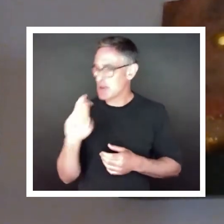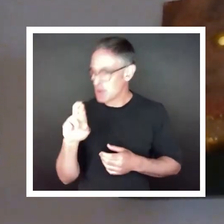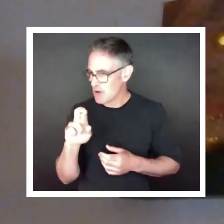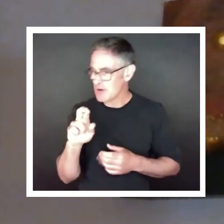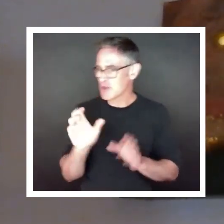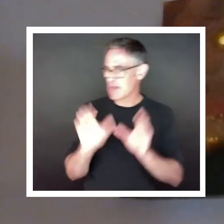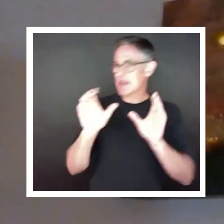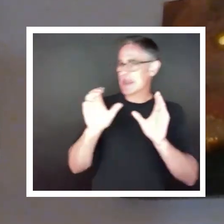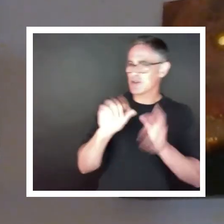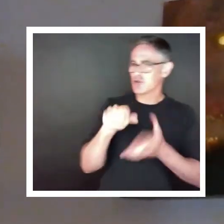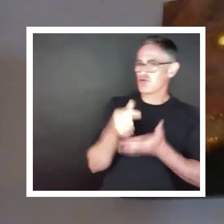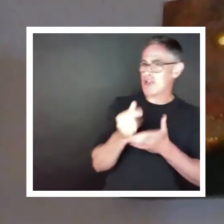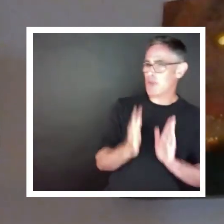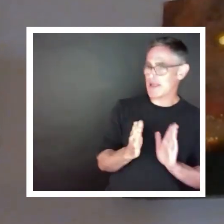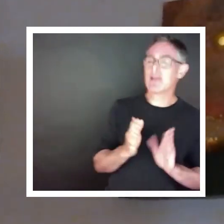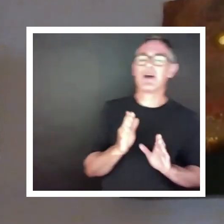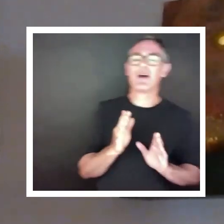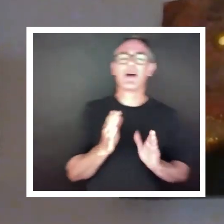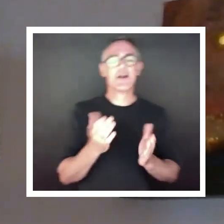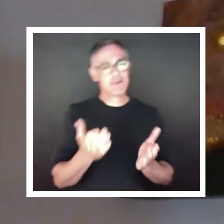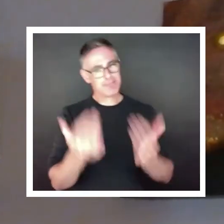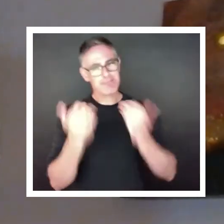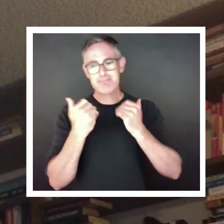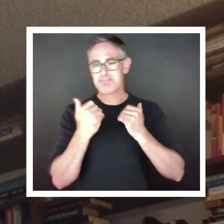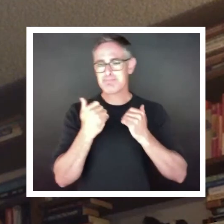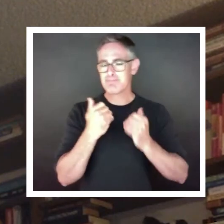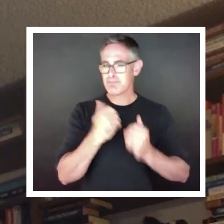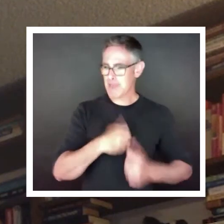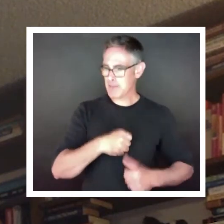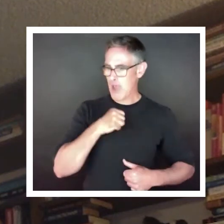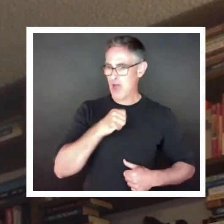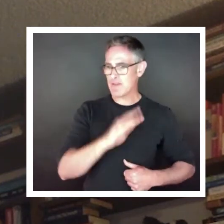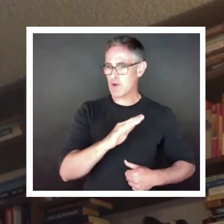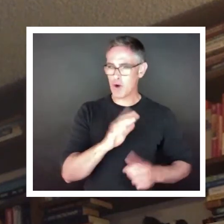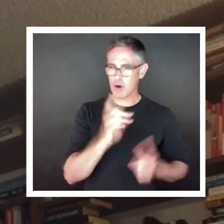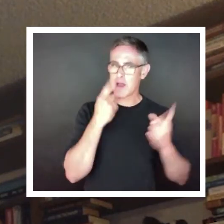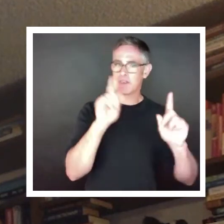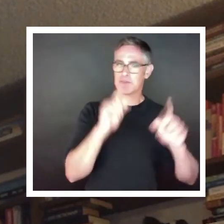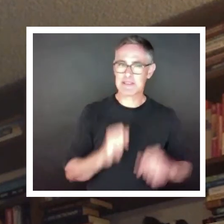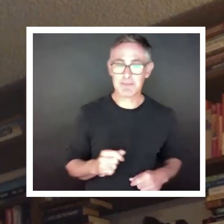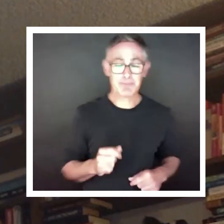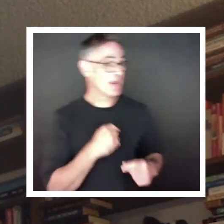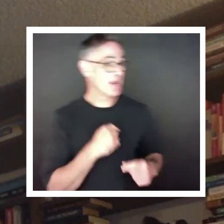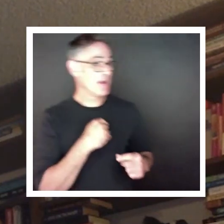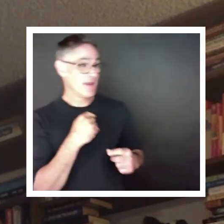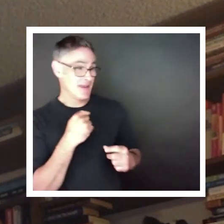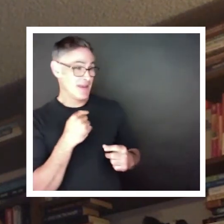Be proud of your amazing accomplishments. A year that will not soon be forgotten.